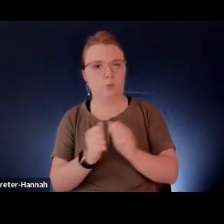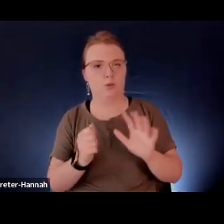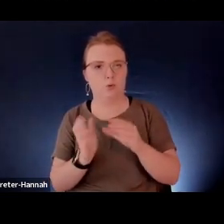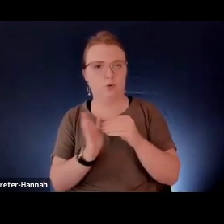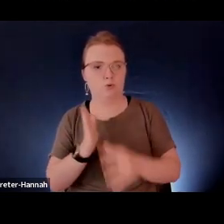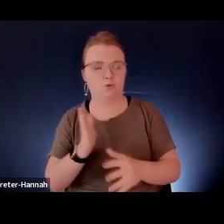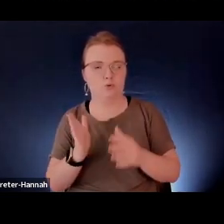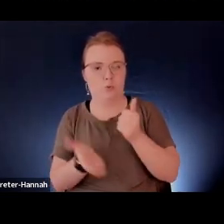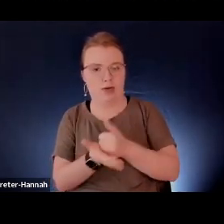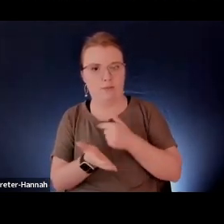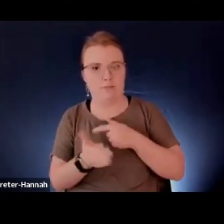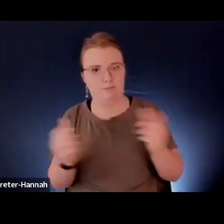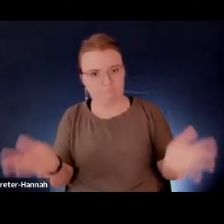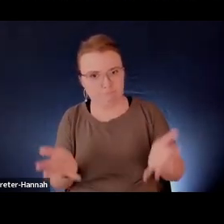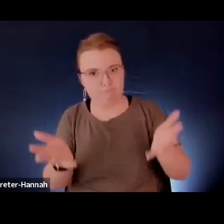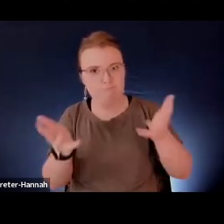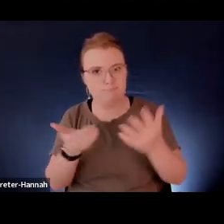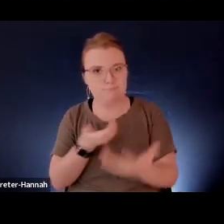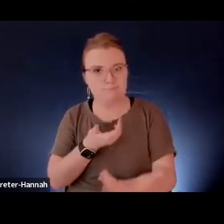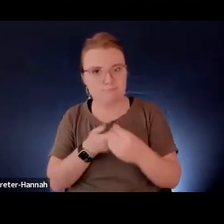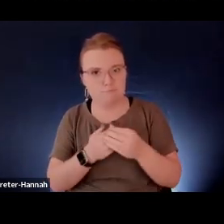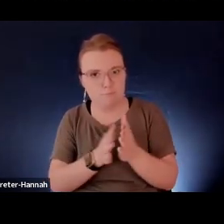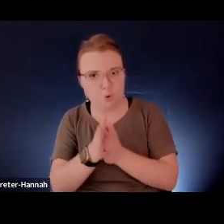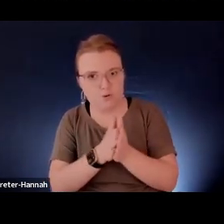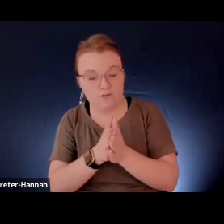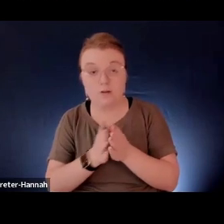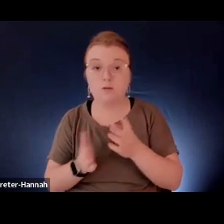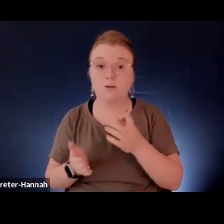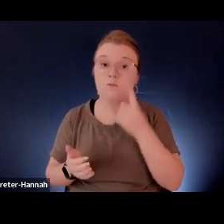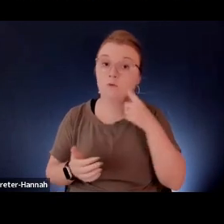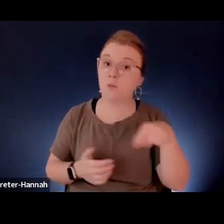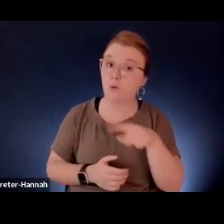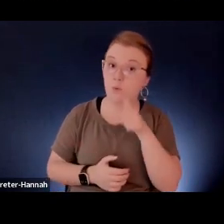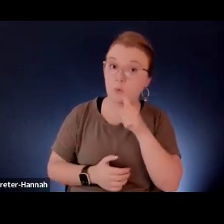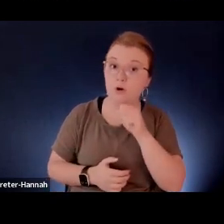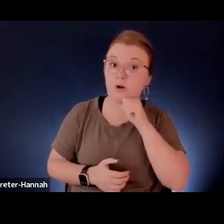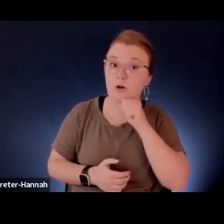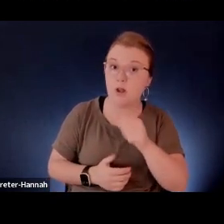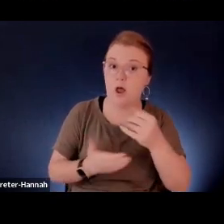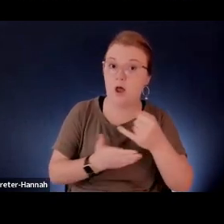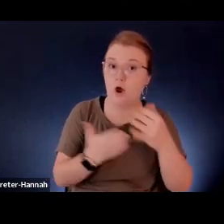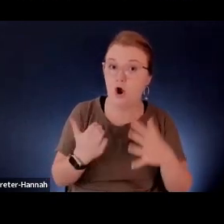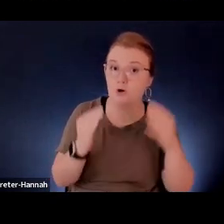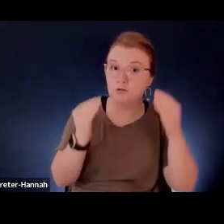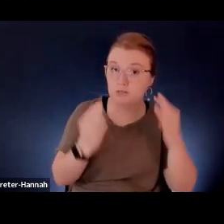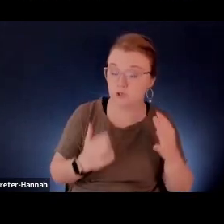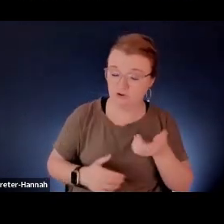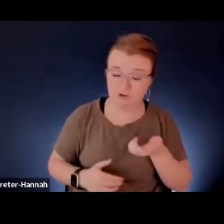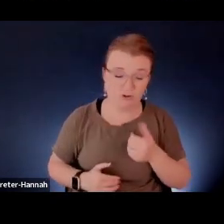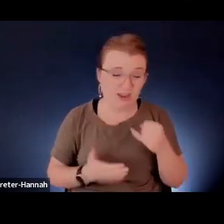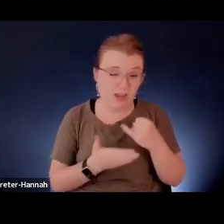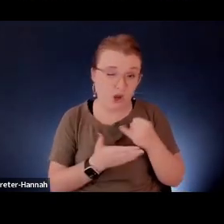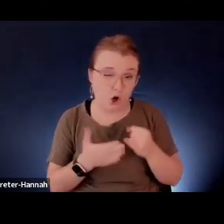And those of you who are non-arts teachers, are there any arts related techniques that you use